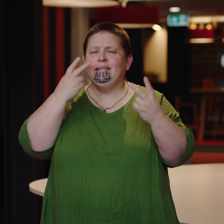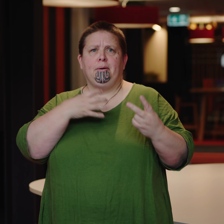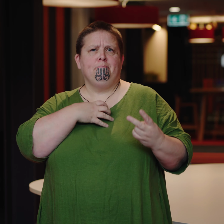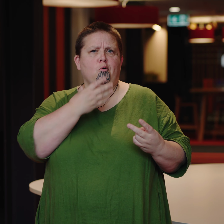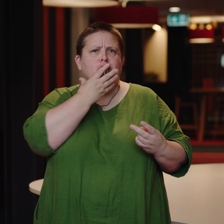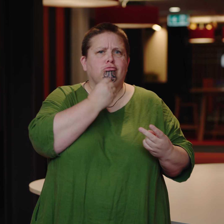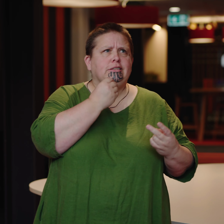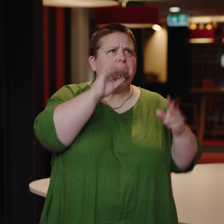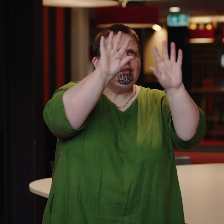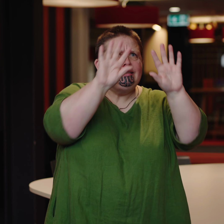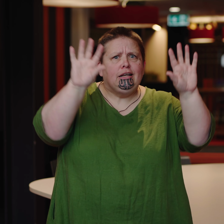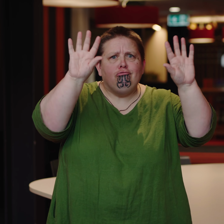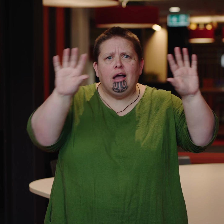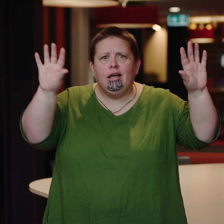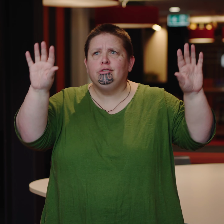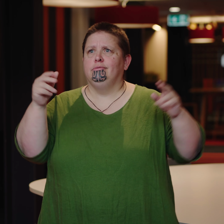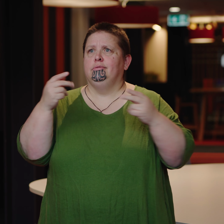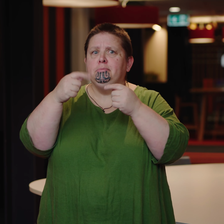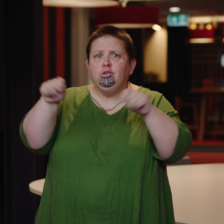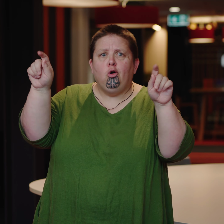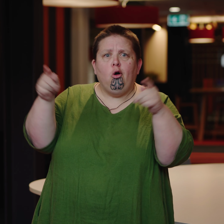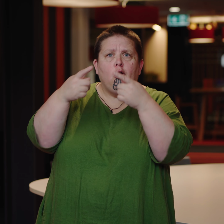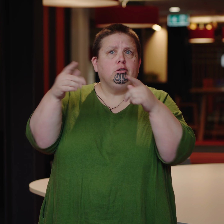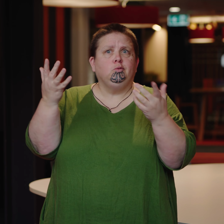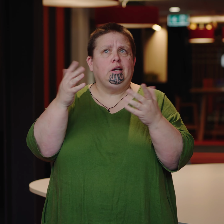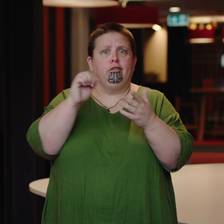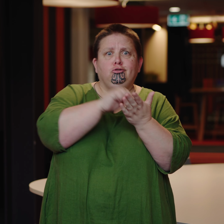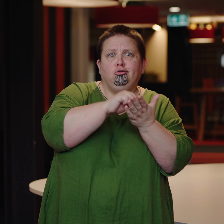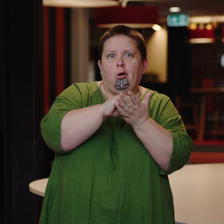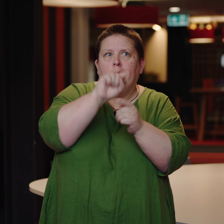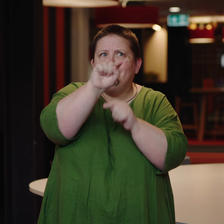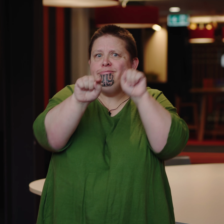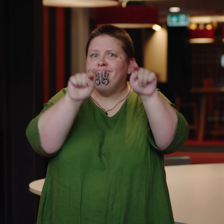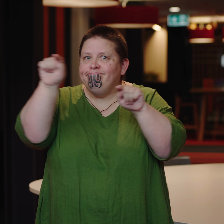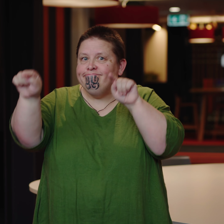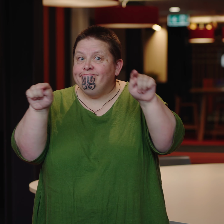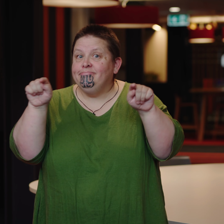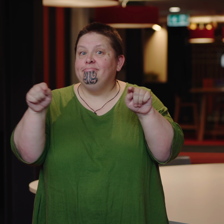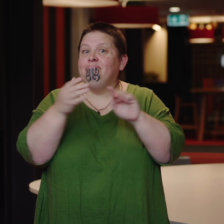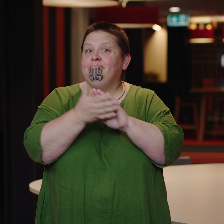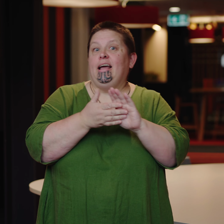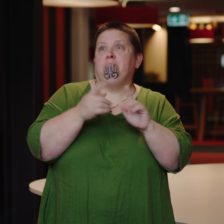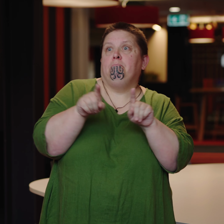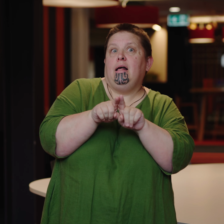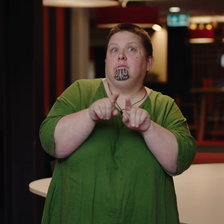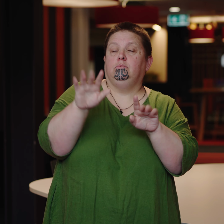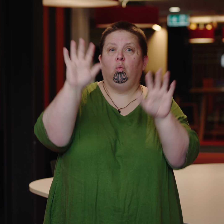As more and more Christmas decorations and songs appear in stores, and the weather